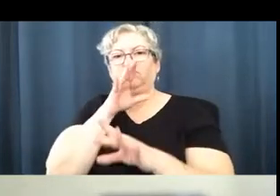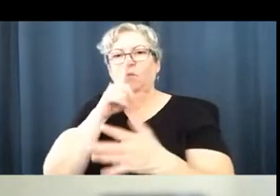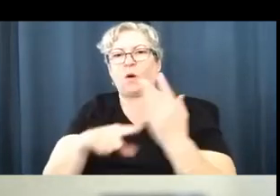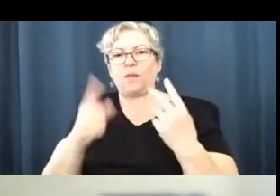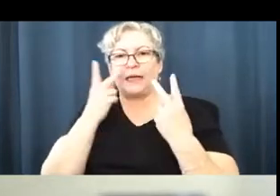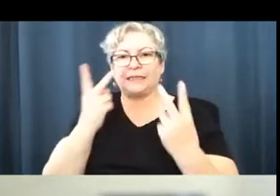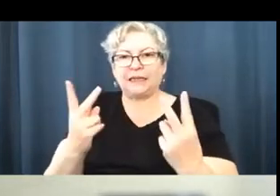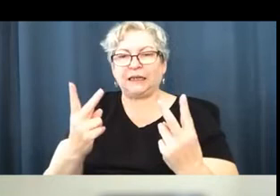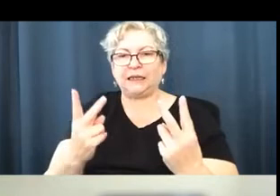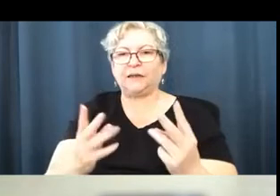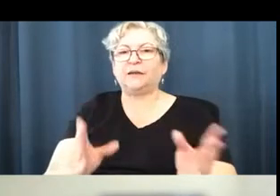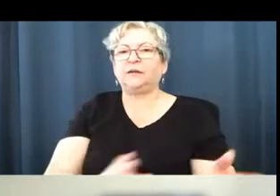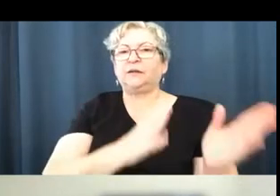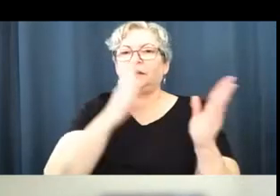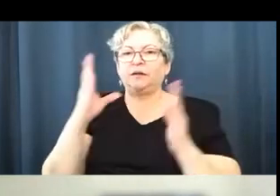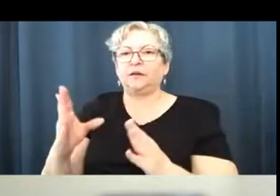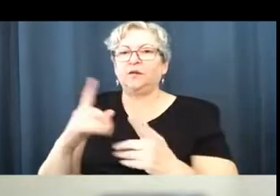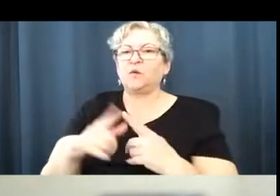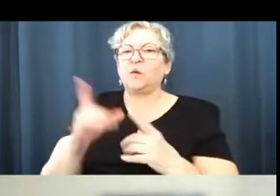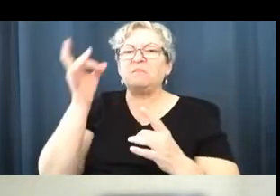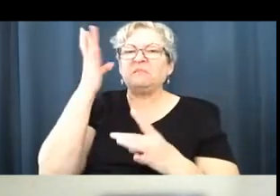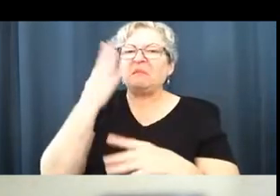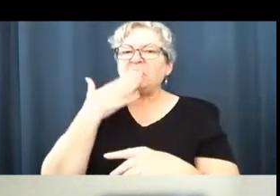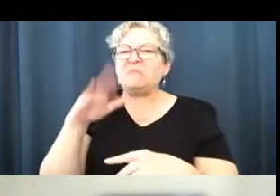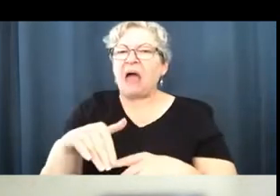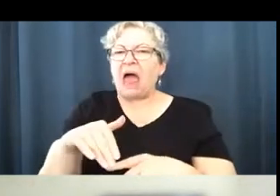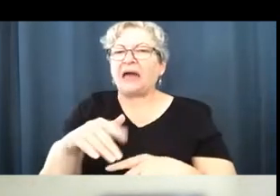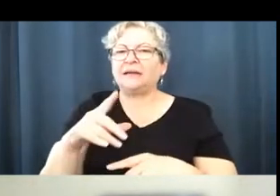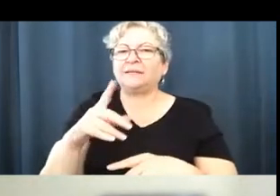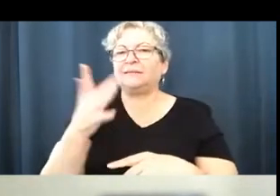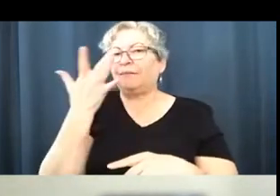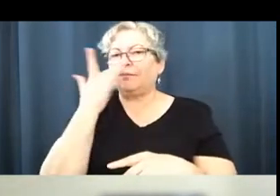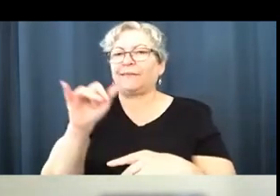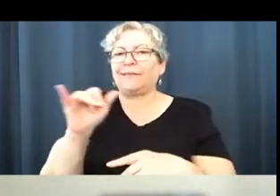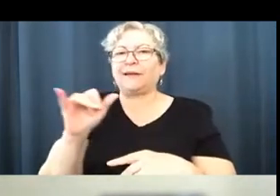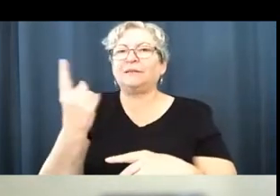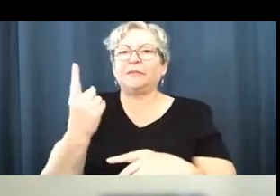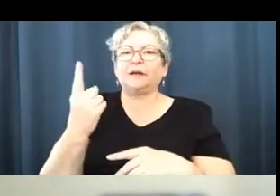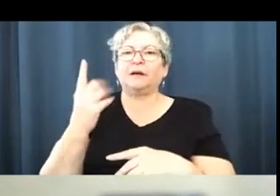So let's move over to a bad version of this, just so you can see what somebody might be experiencing